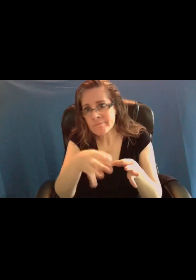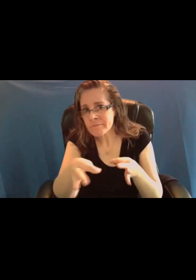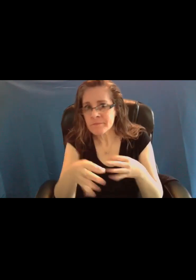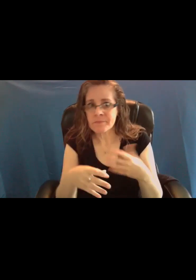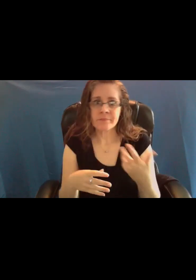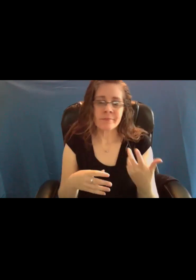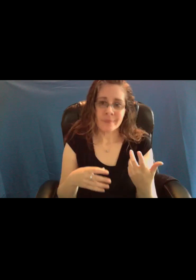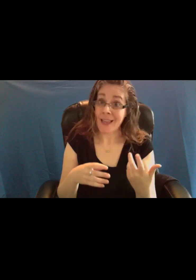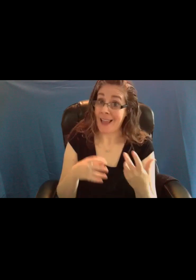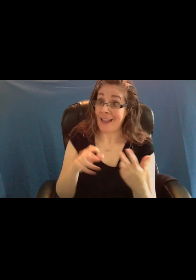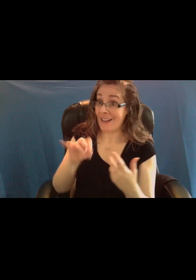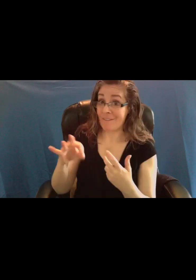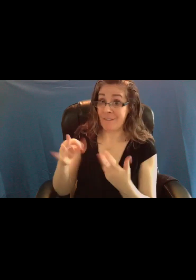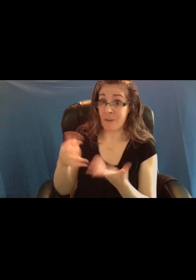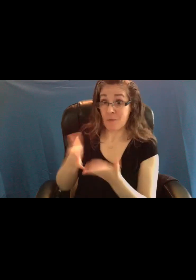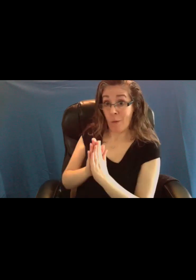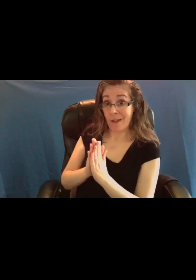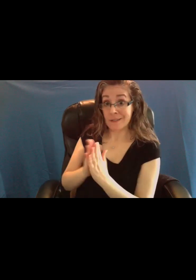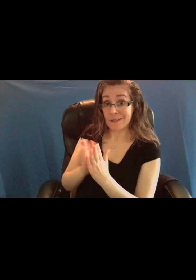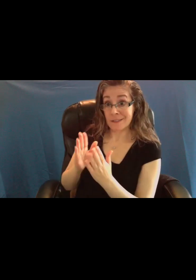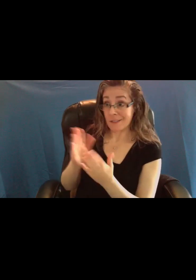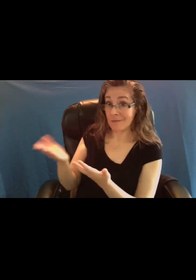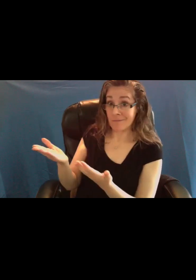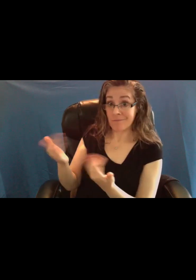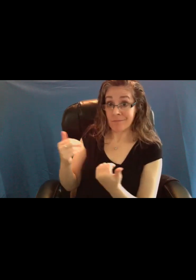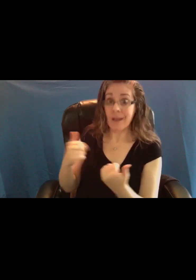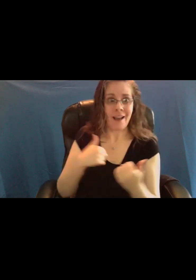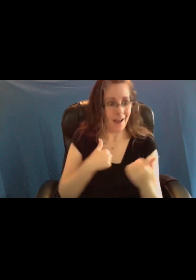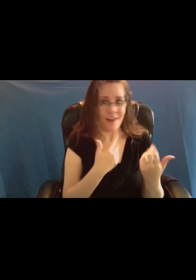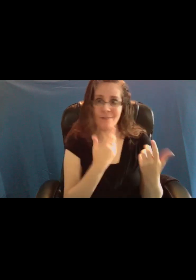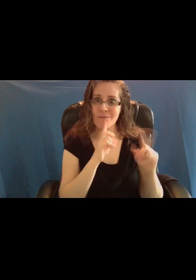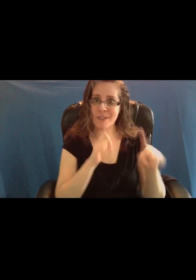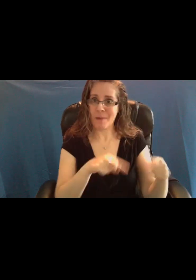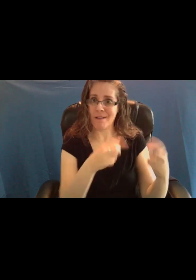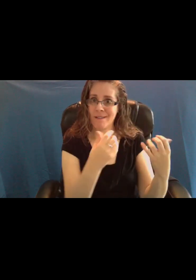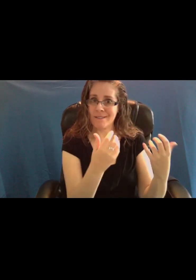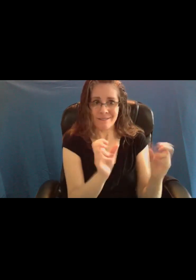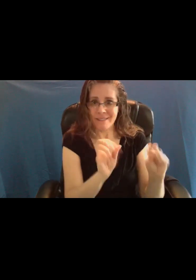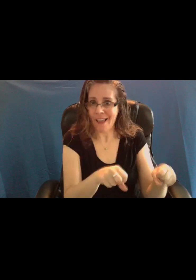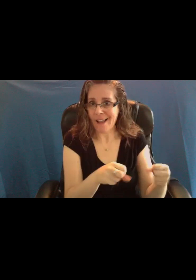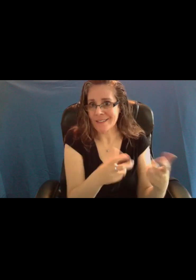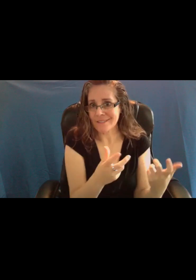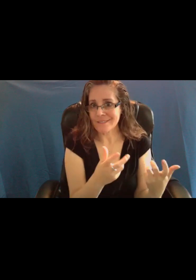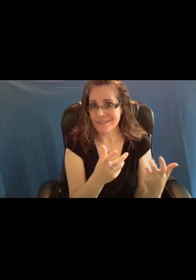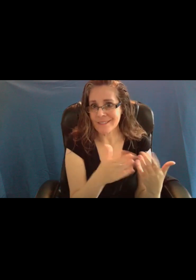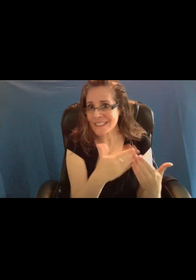spot requests. Because you have to respond to on the spot requests, but we'll get to that in a few minutes. So these communication